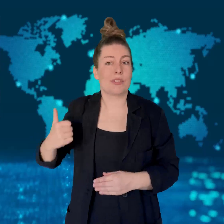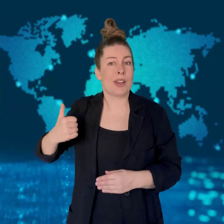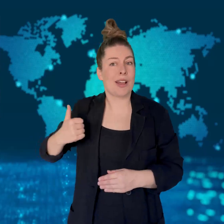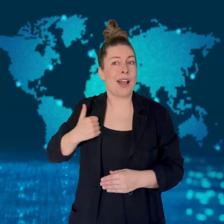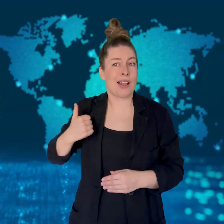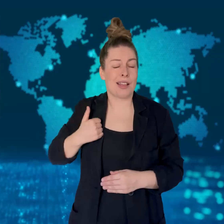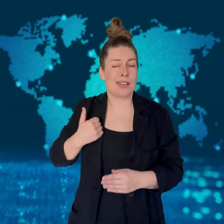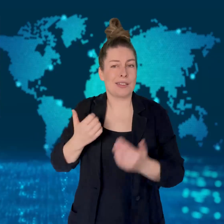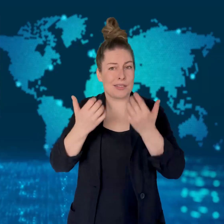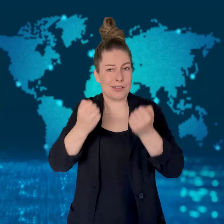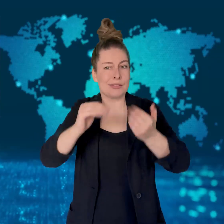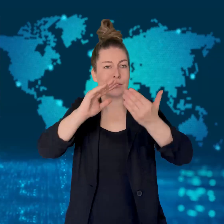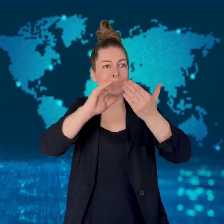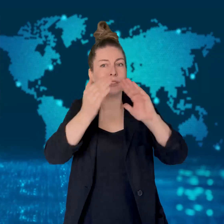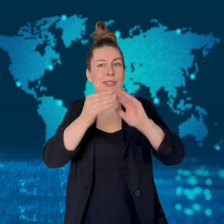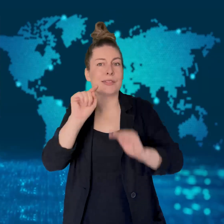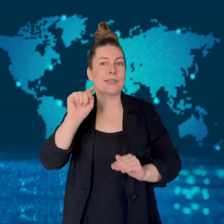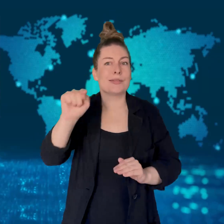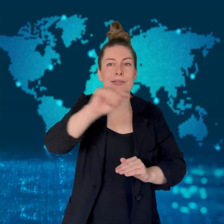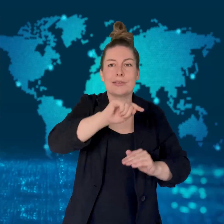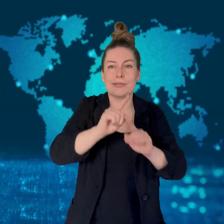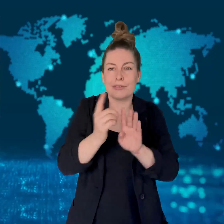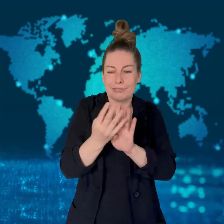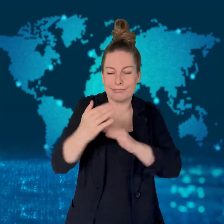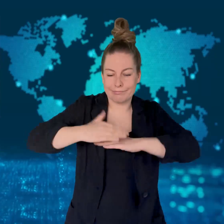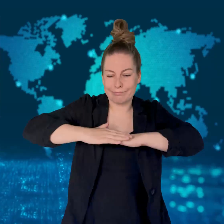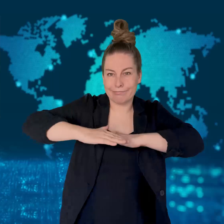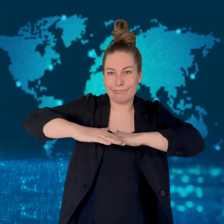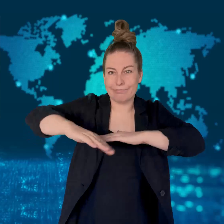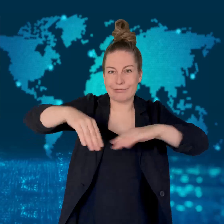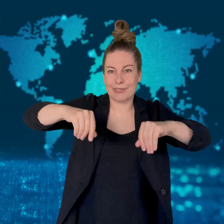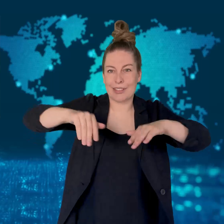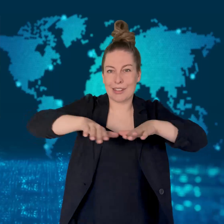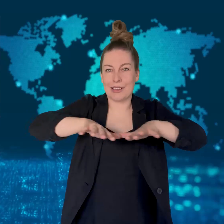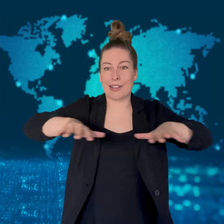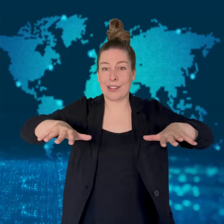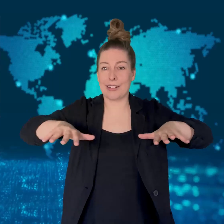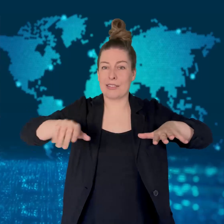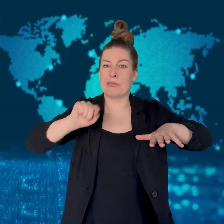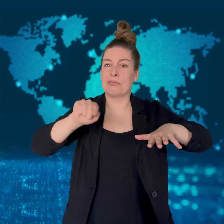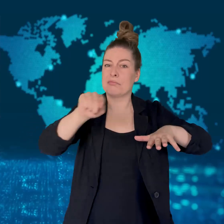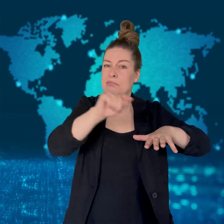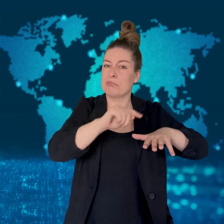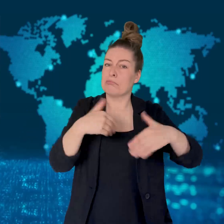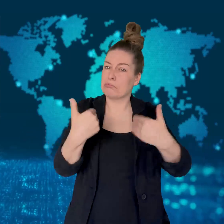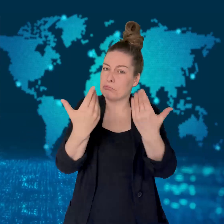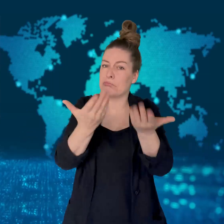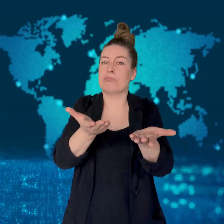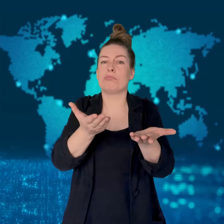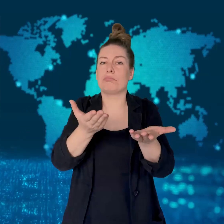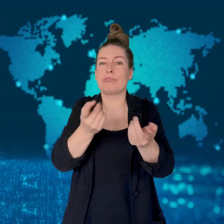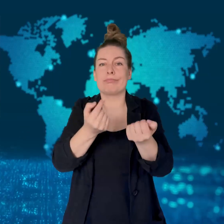Students in India, France, and Lebanon have joined in